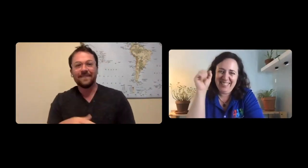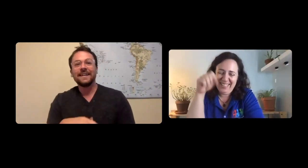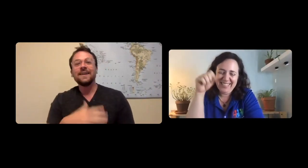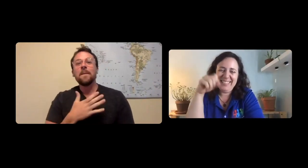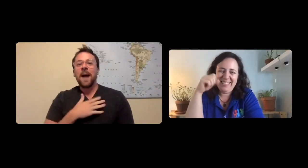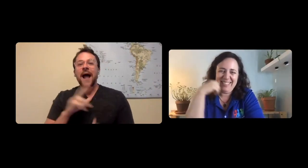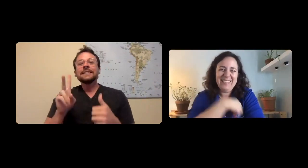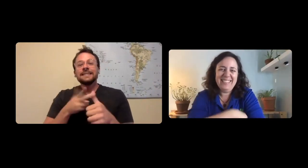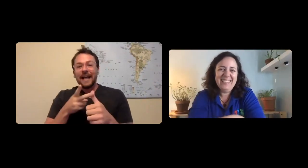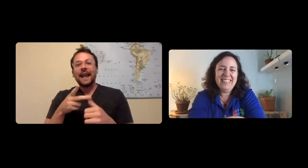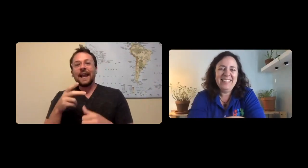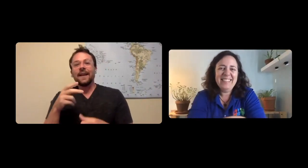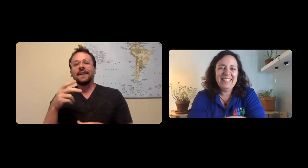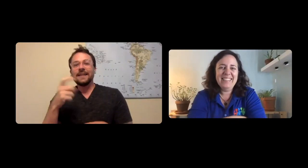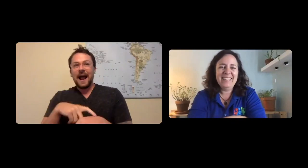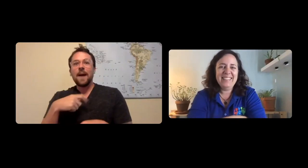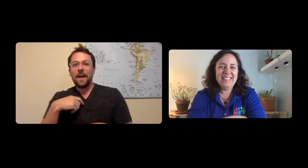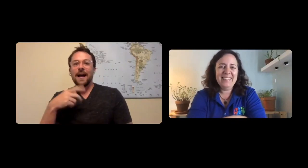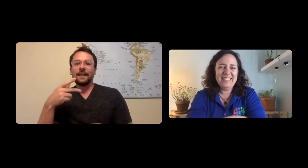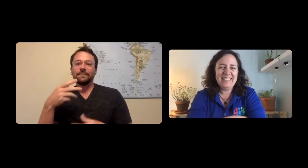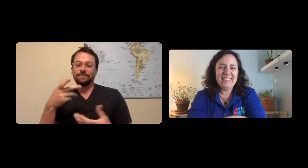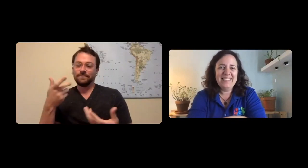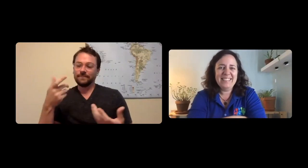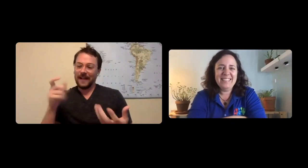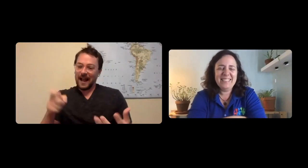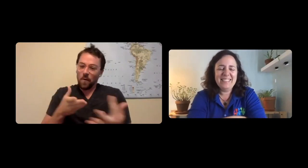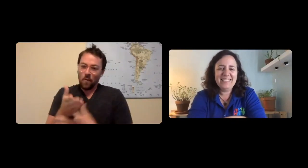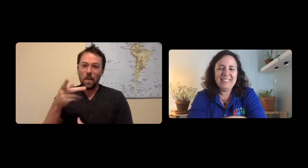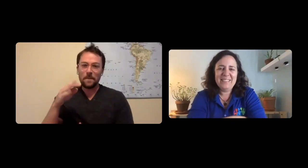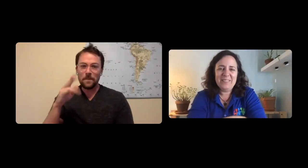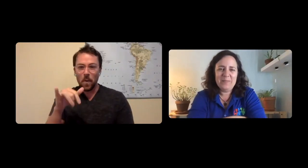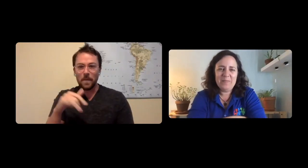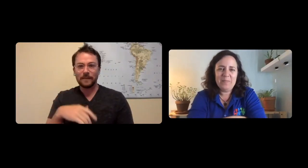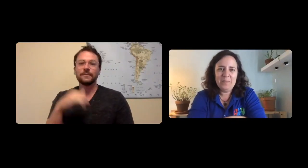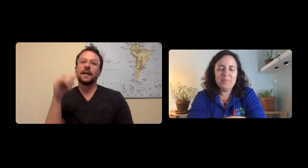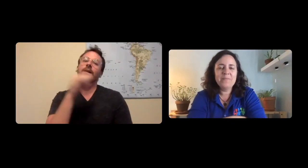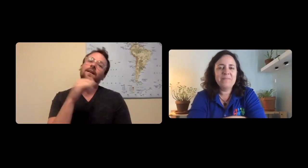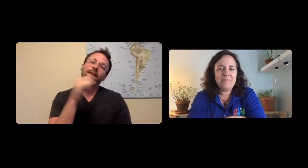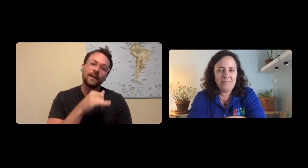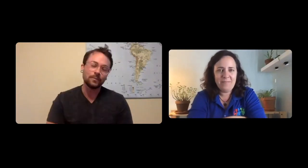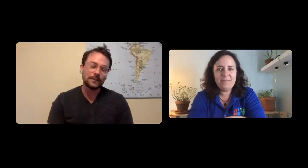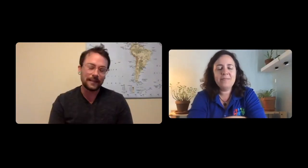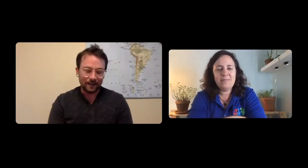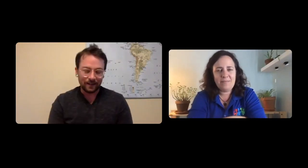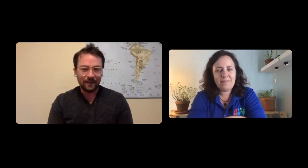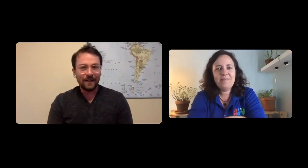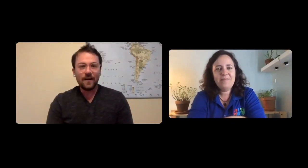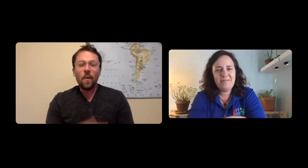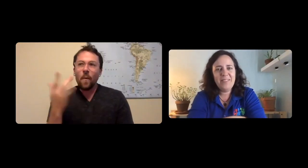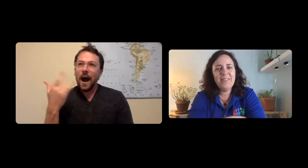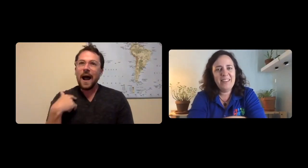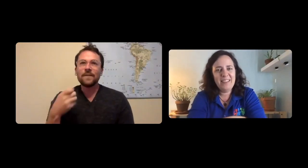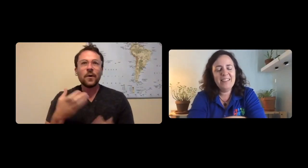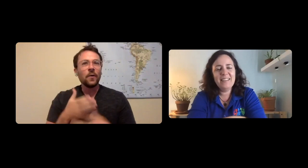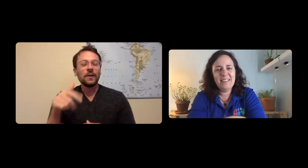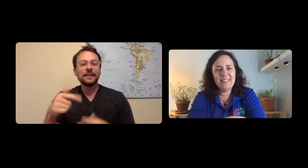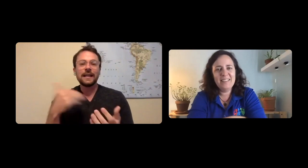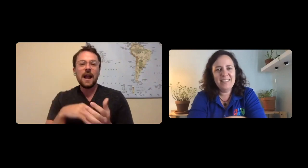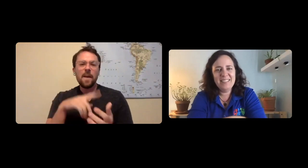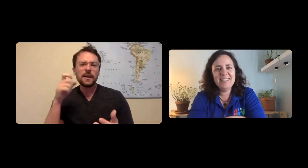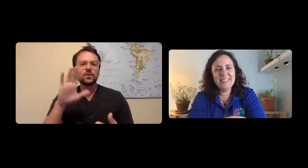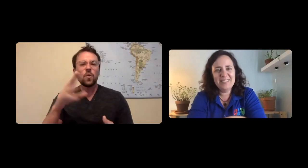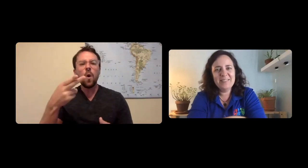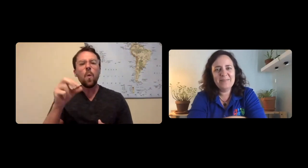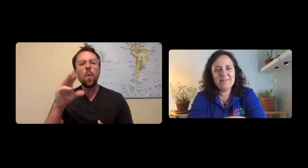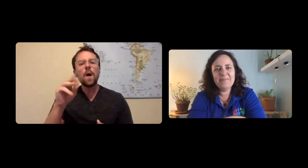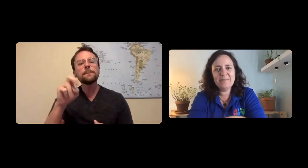> Yeah, you know, I think the reason that we need to talk about this is, because you